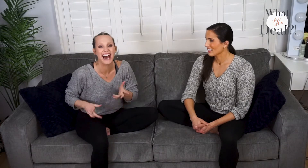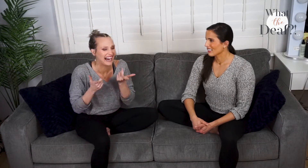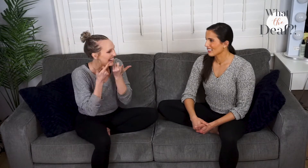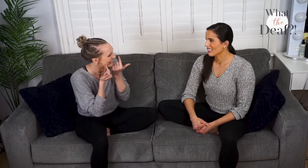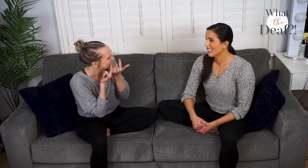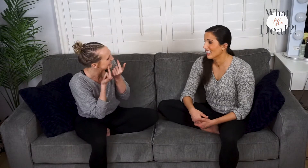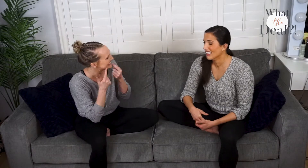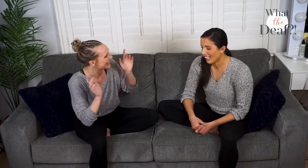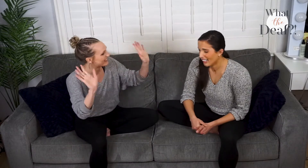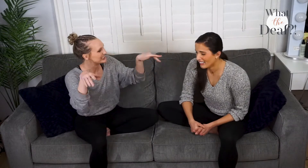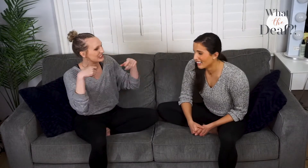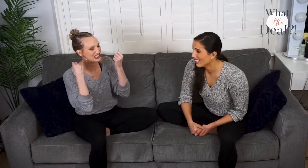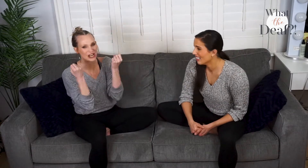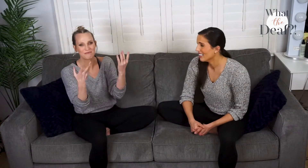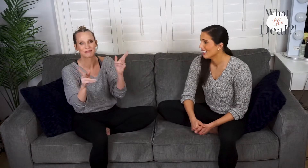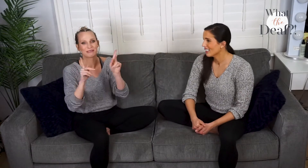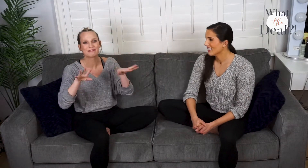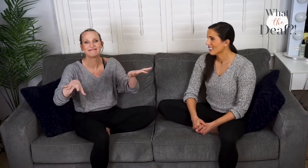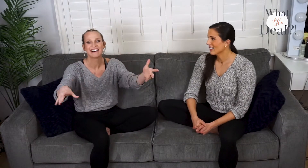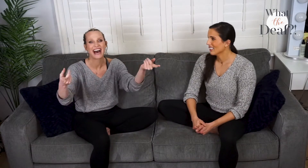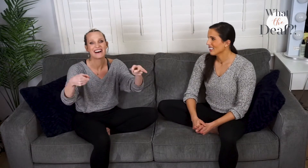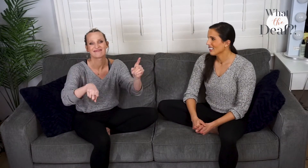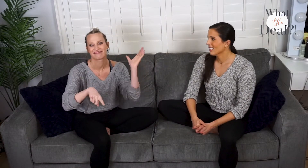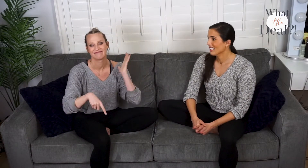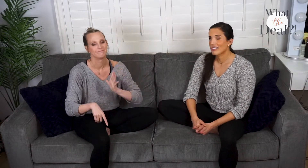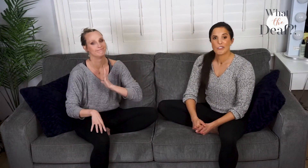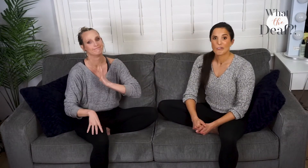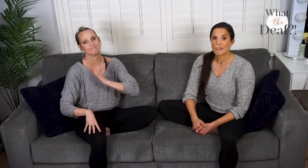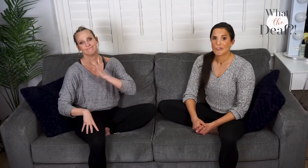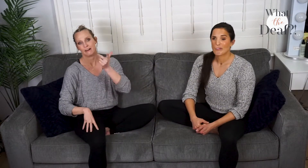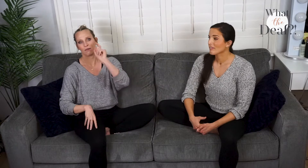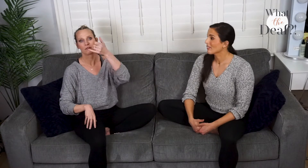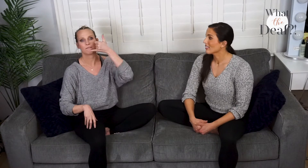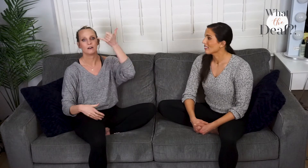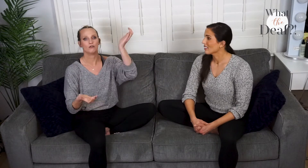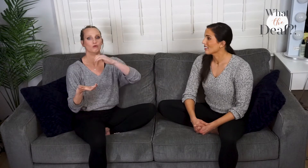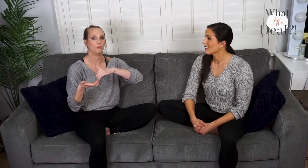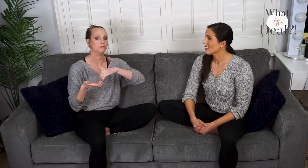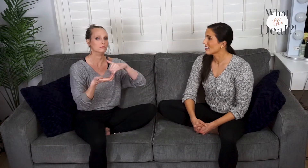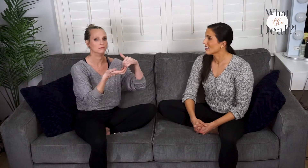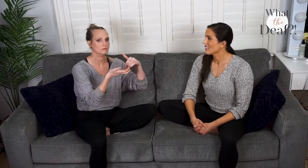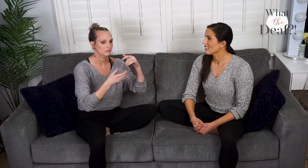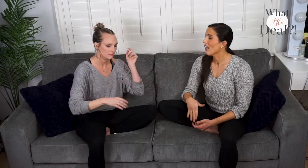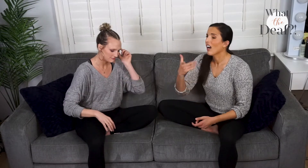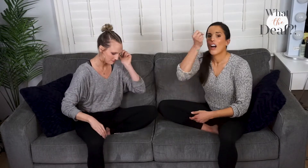And the guy laughed at us and he was like, "Oh that happens all the time to so many people. You're gonna have to call a tow truck."